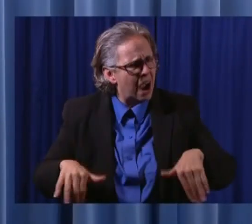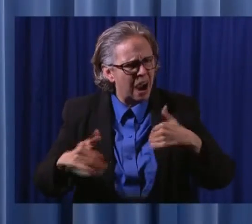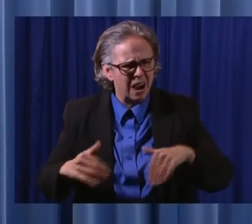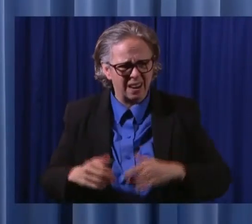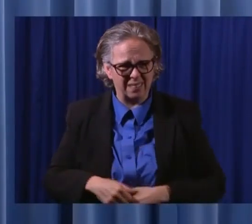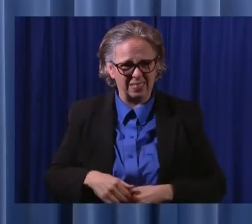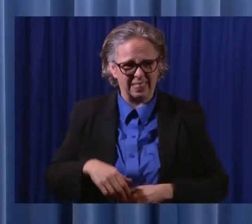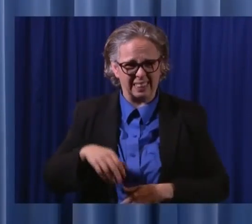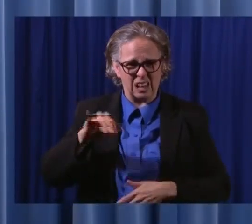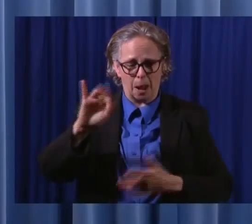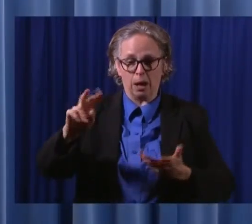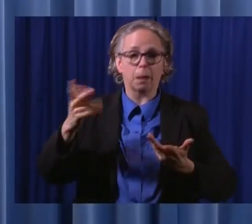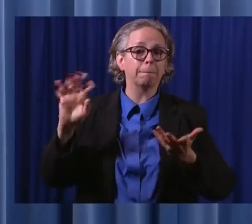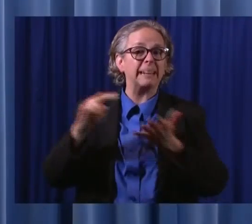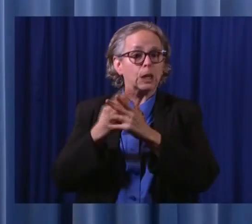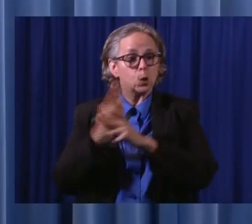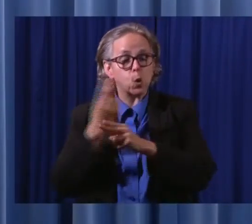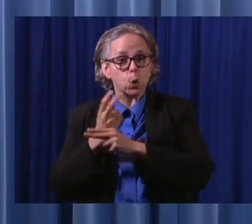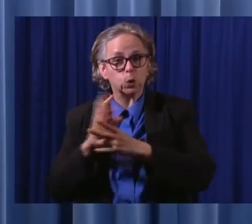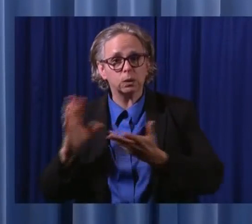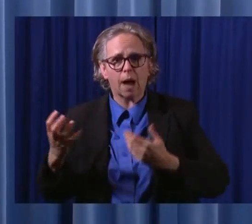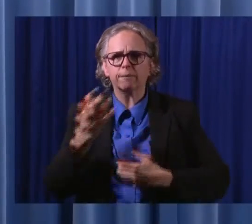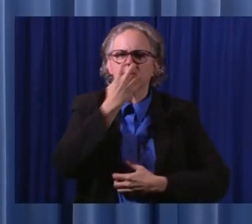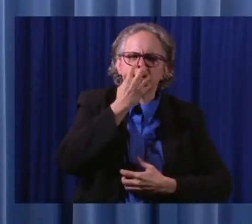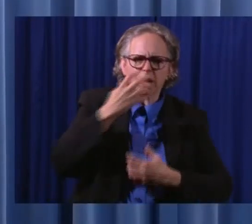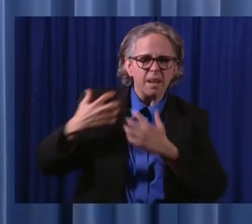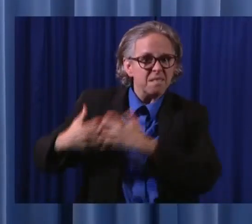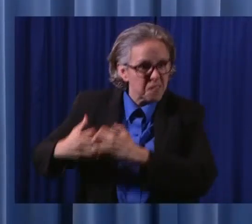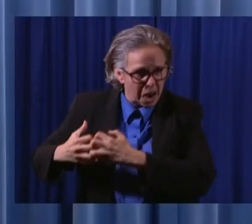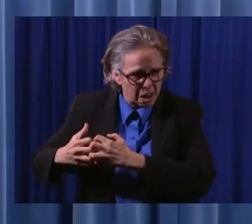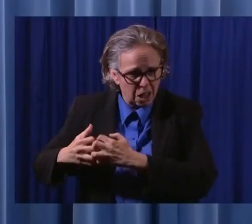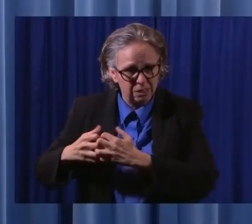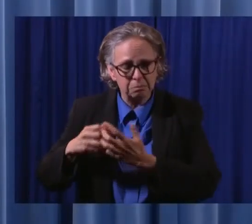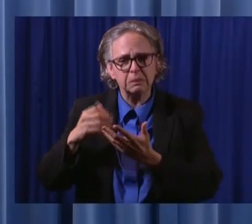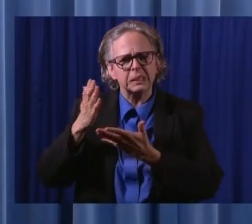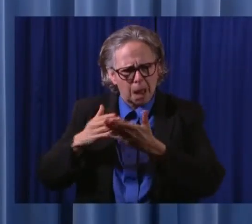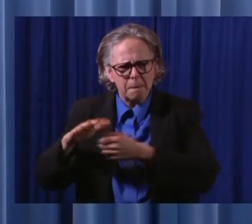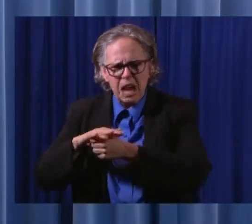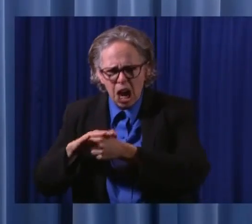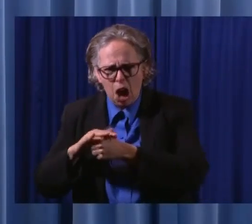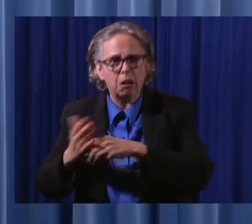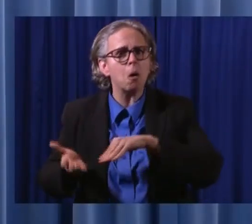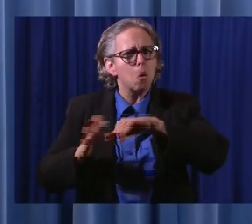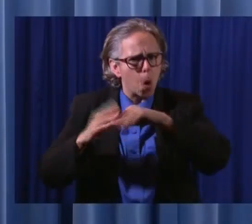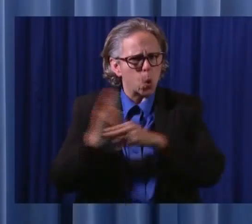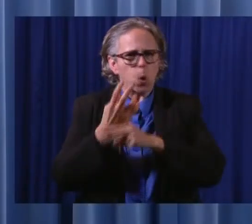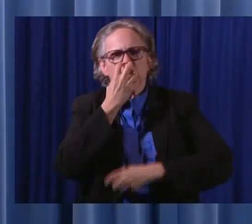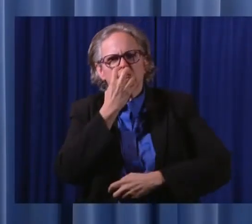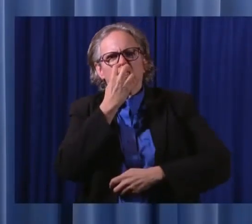UTILIZATION IS STILL HOLDING PRETTY STEADY, BUT, WE ARE SEEING INCREASES IN THOSE IN